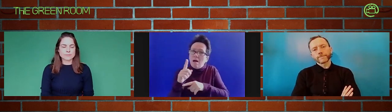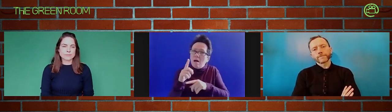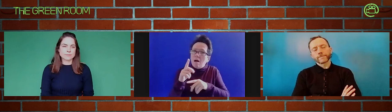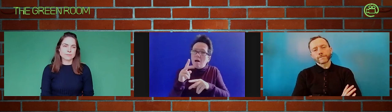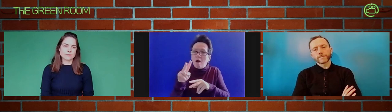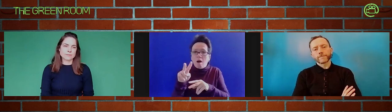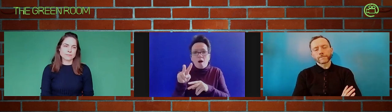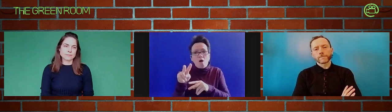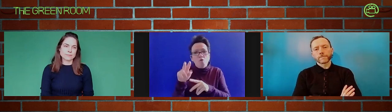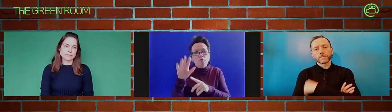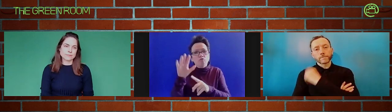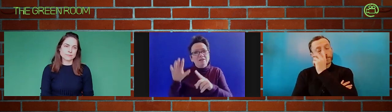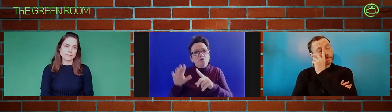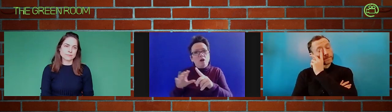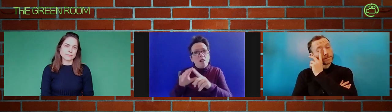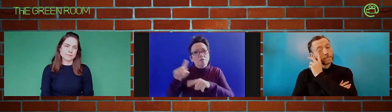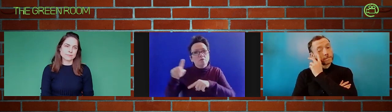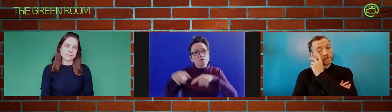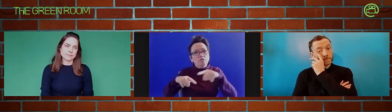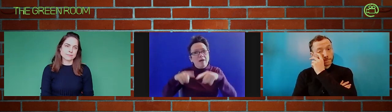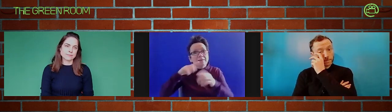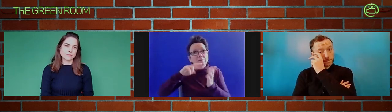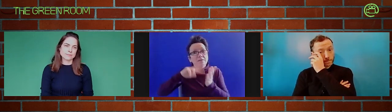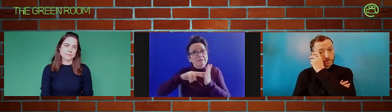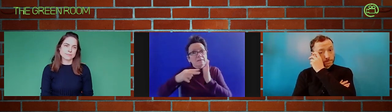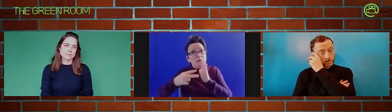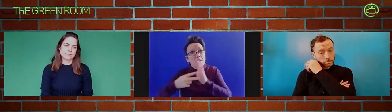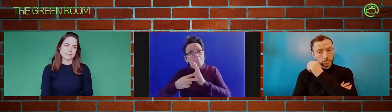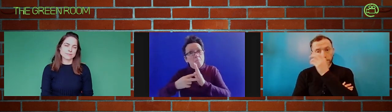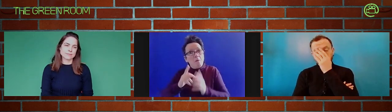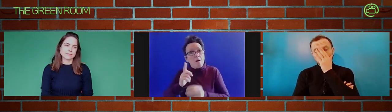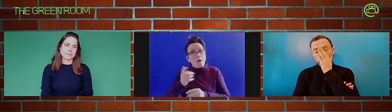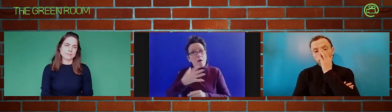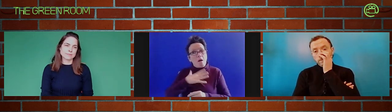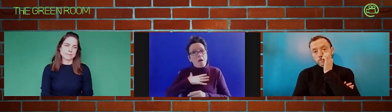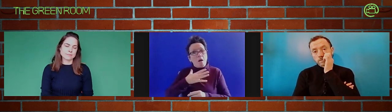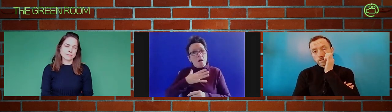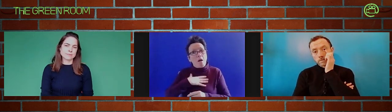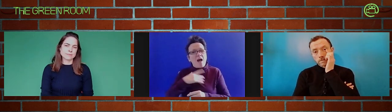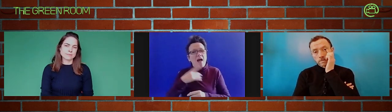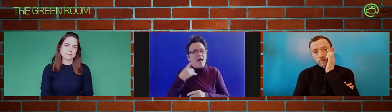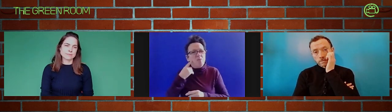was doing that and I was like you know what I'm just gonna say and explore this pathway that I've never really